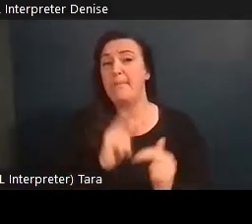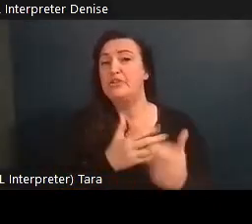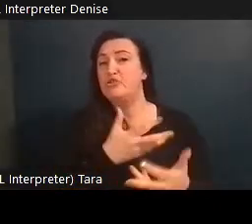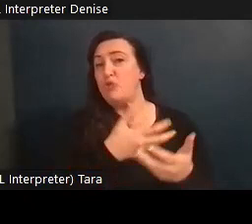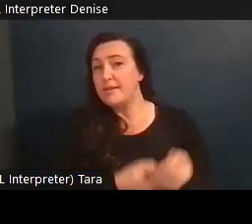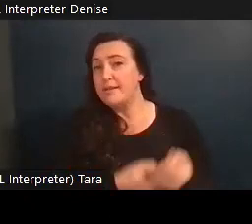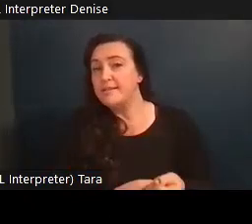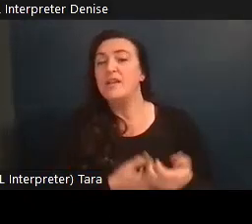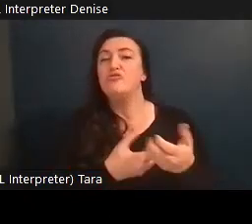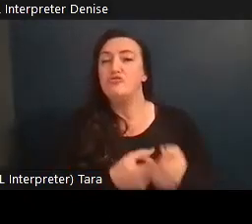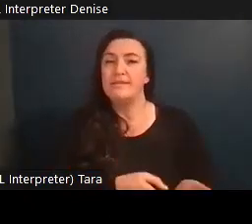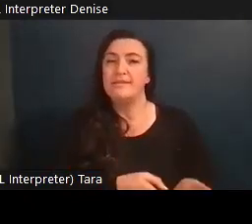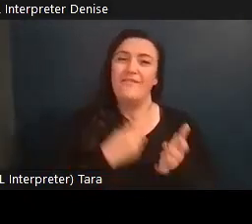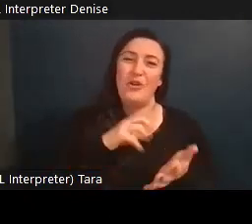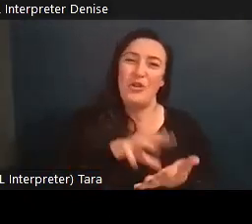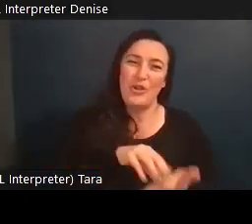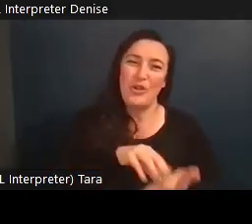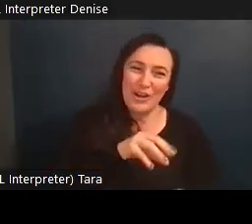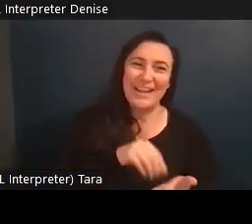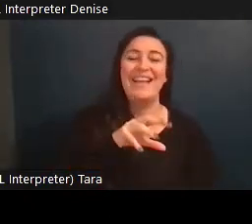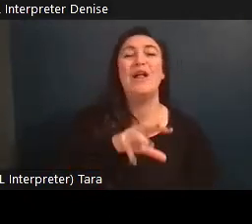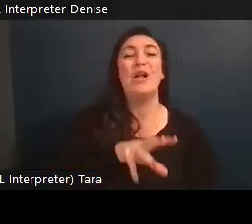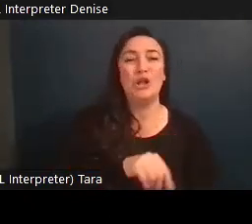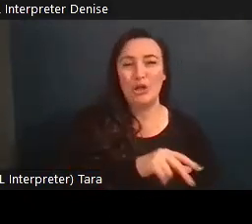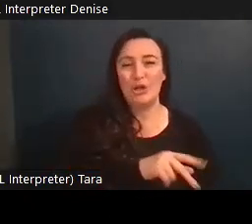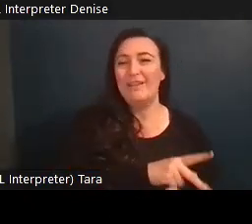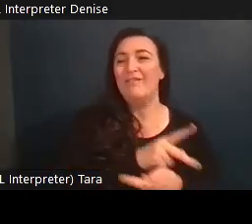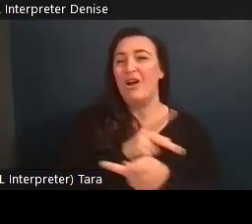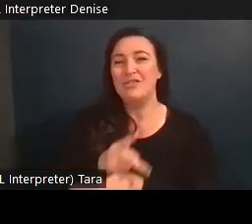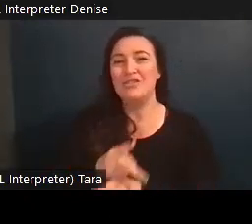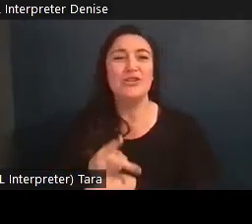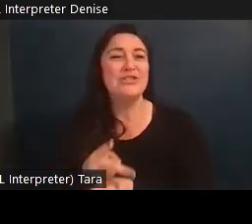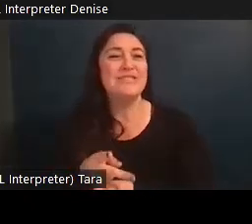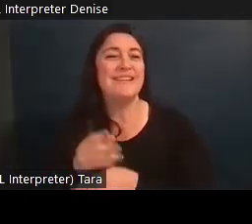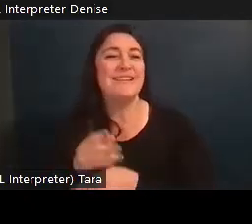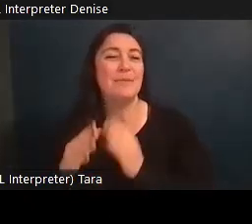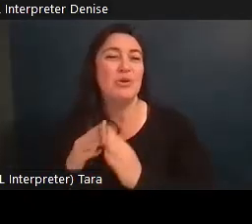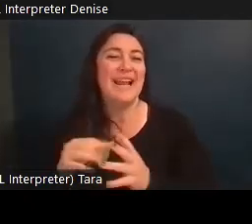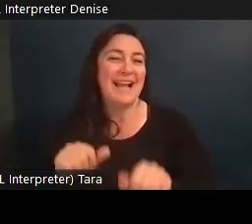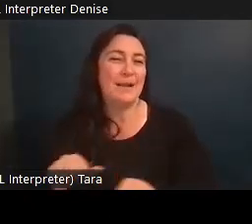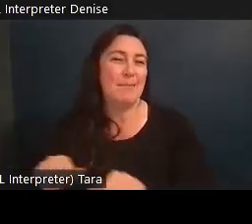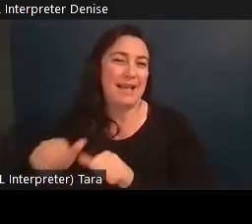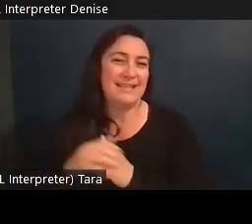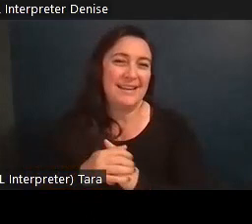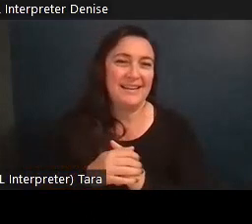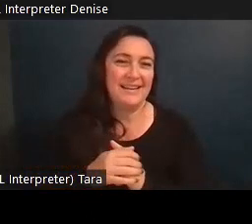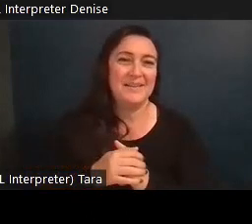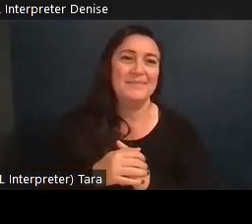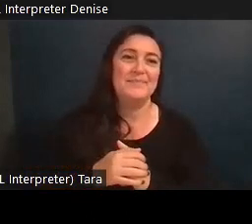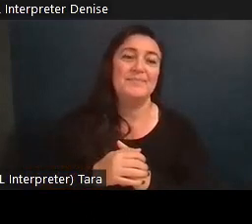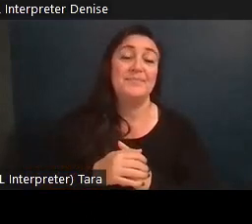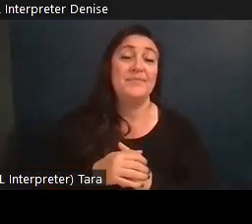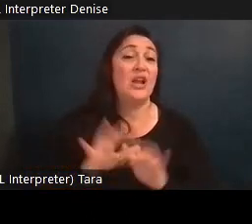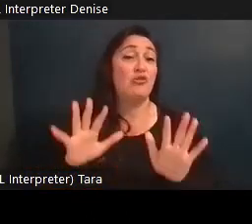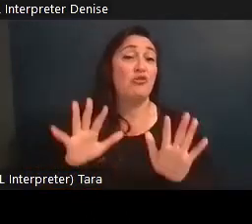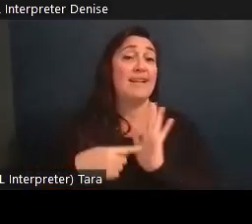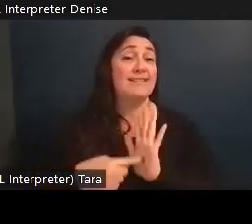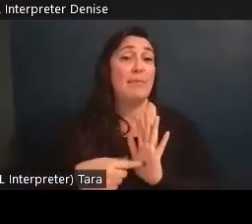for learning, and learning fosters community and capacity. A great example of this was just the capacity of that team to